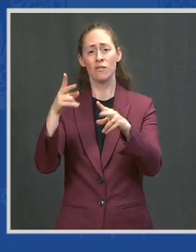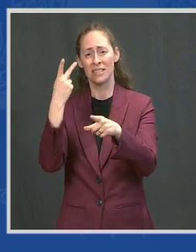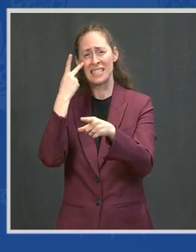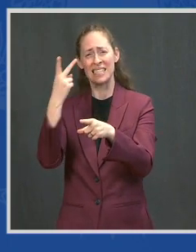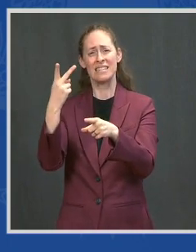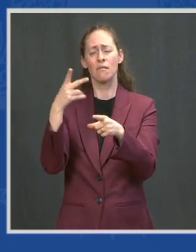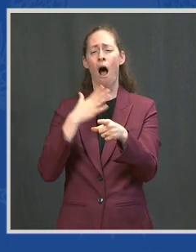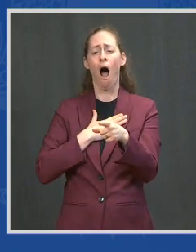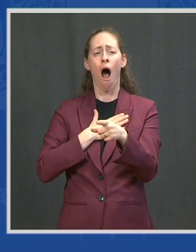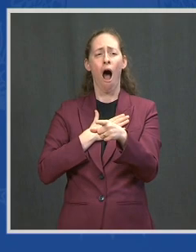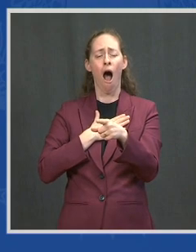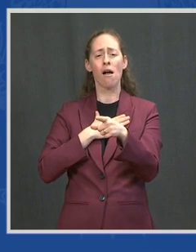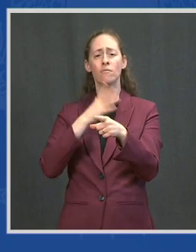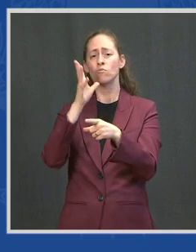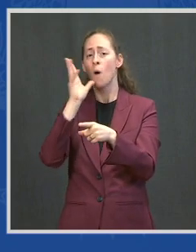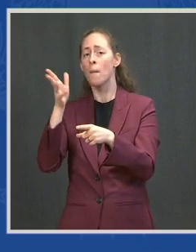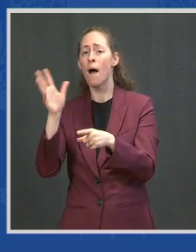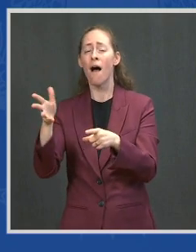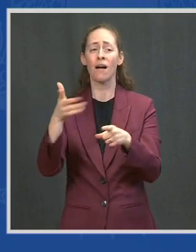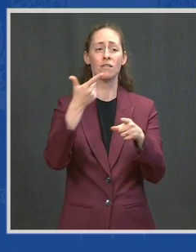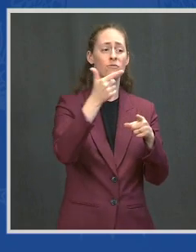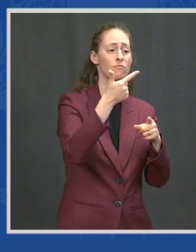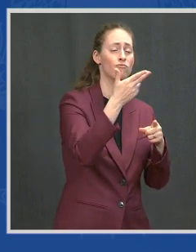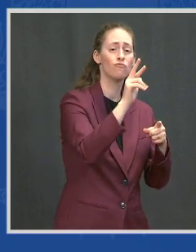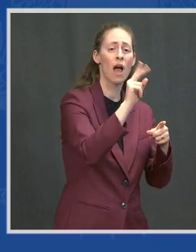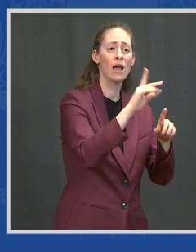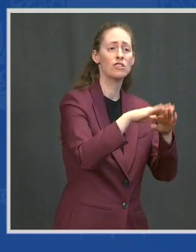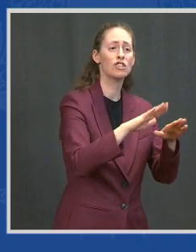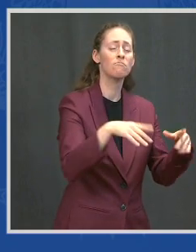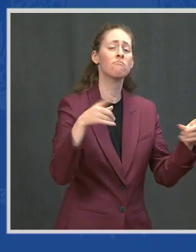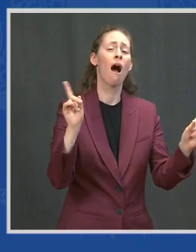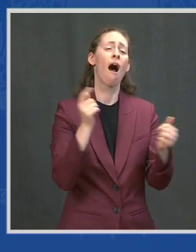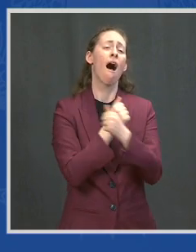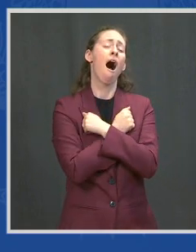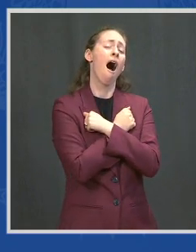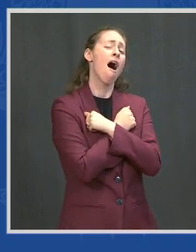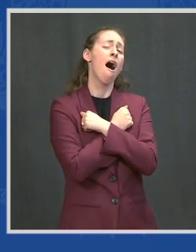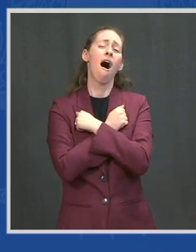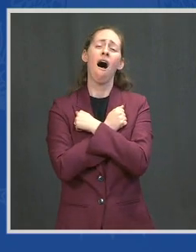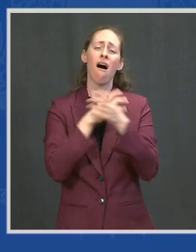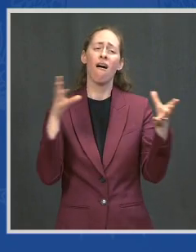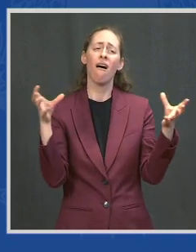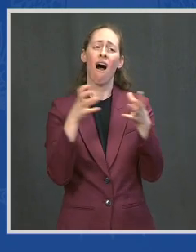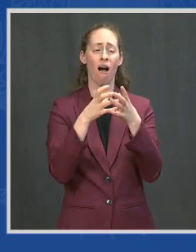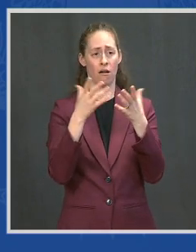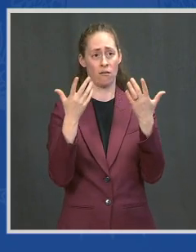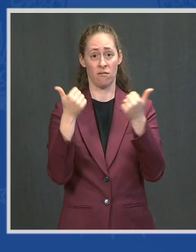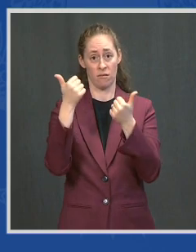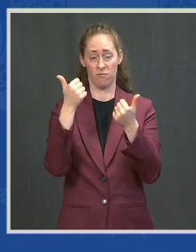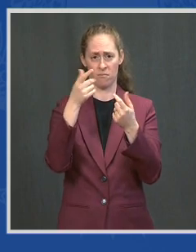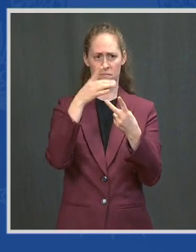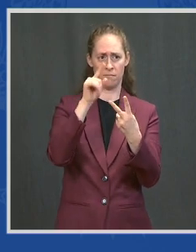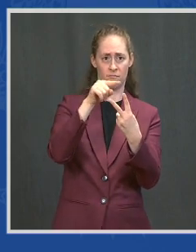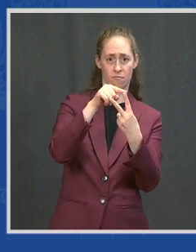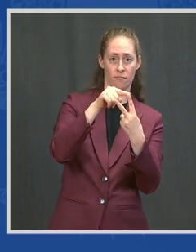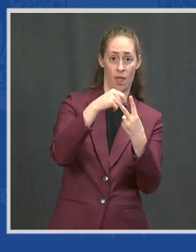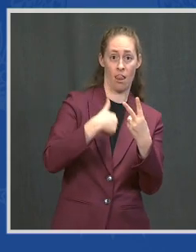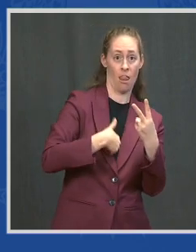This is your choice. It's life and death. And I hope everyone knows within themselves it makes the choice that,